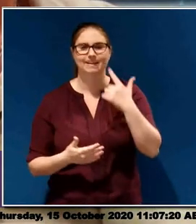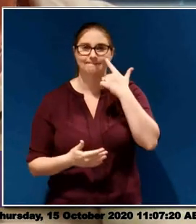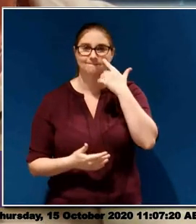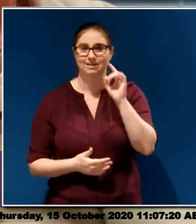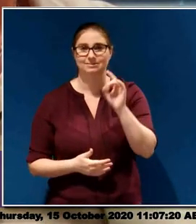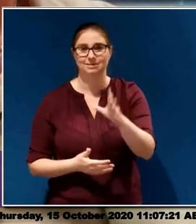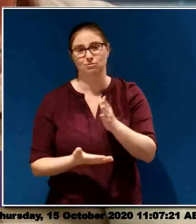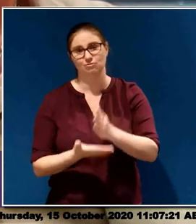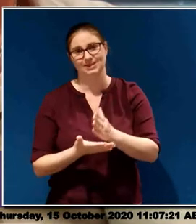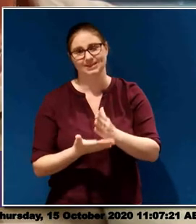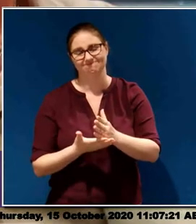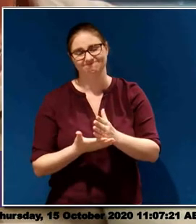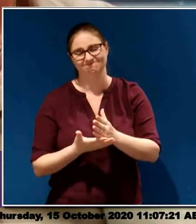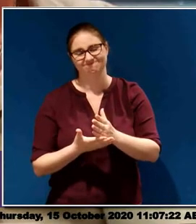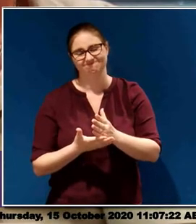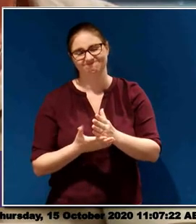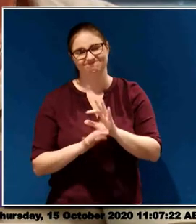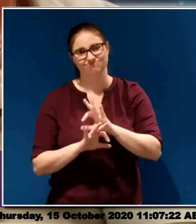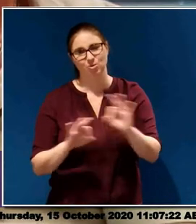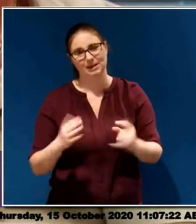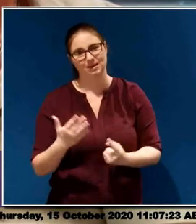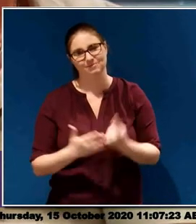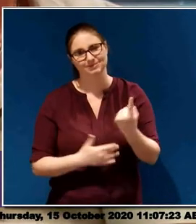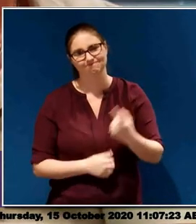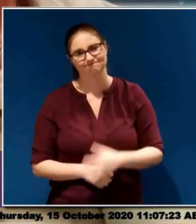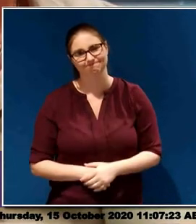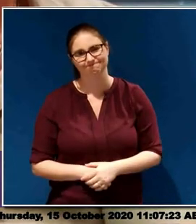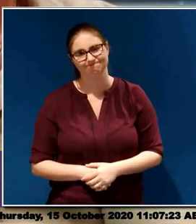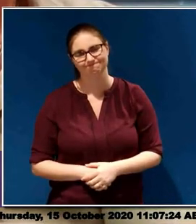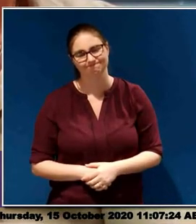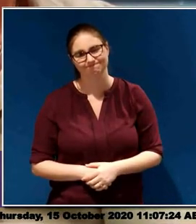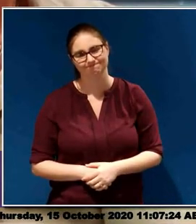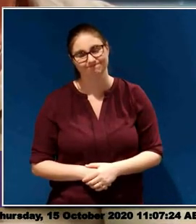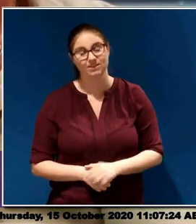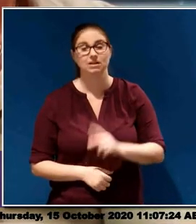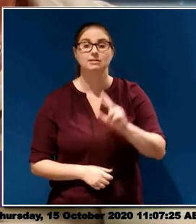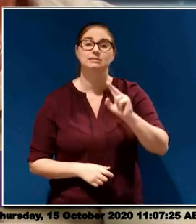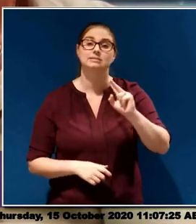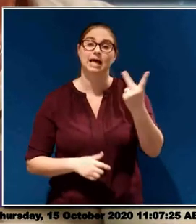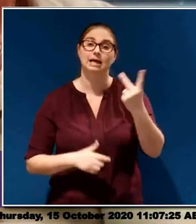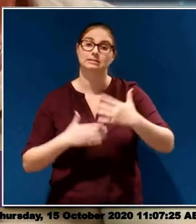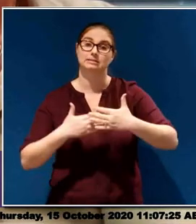So the second day of high school, Jack got told to shut up twice